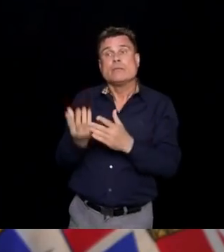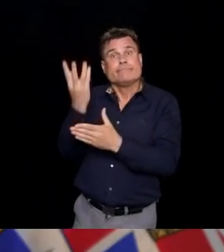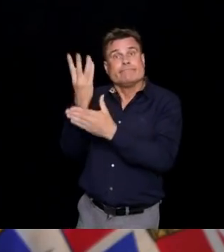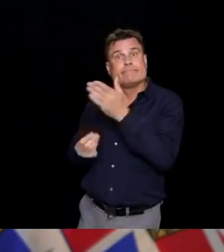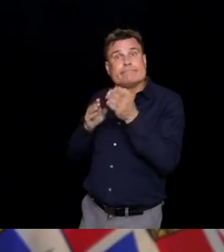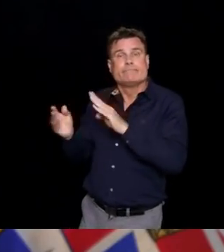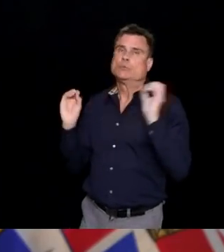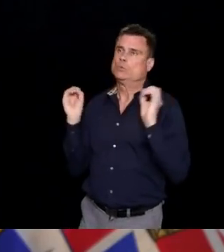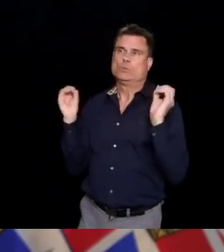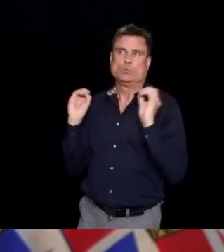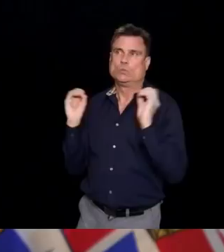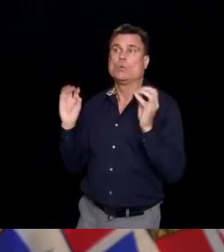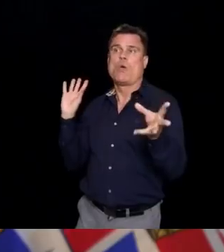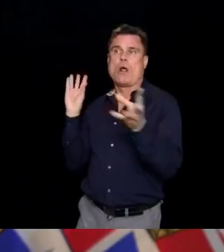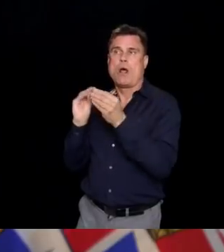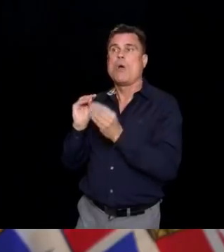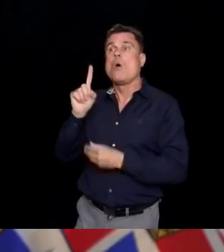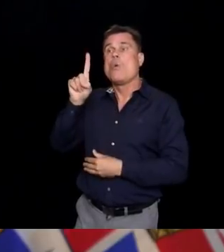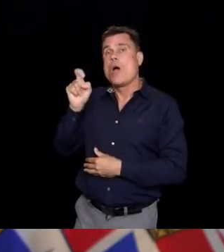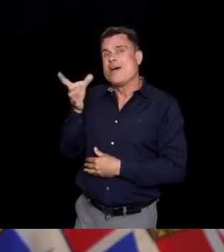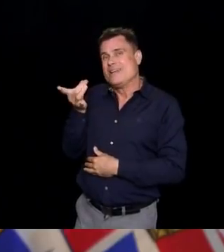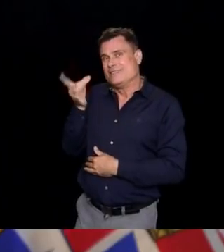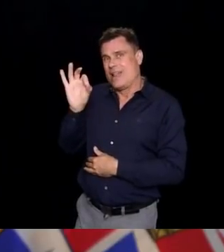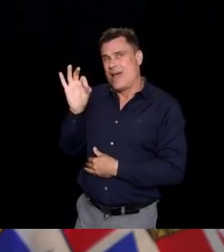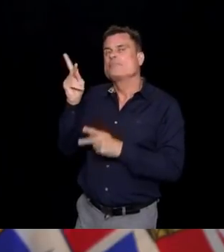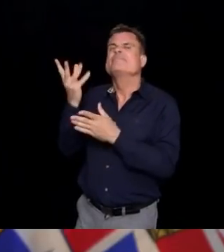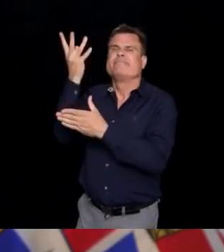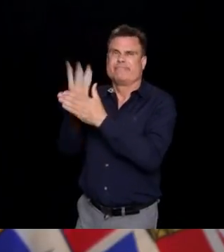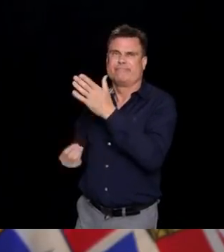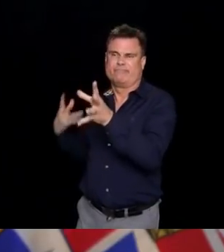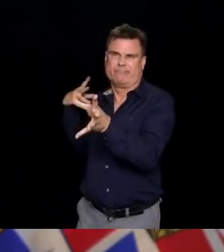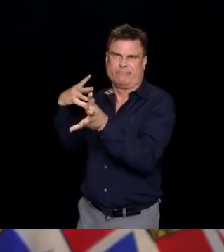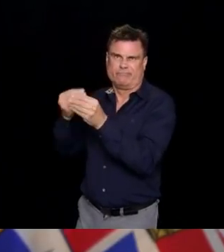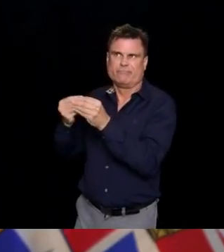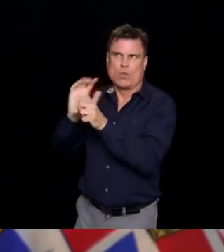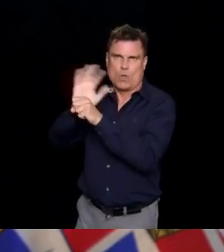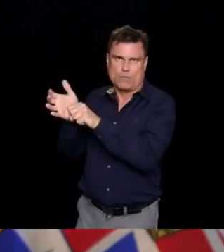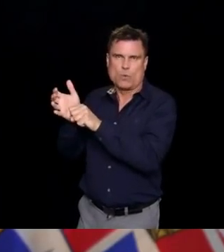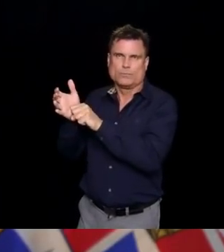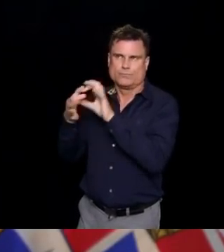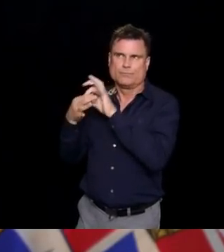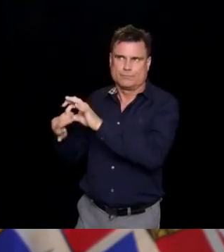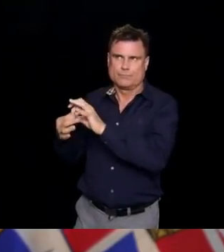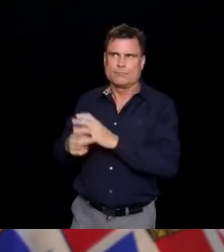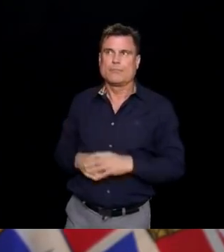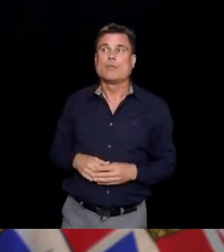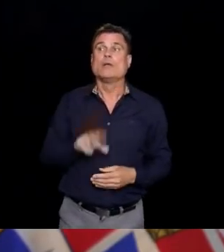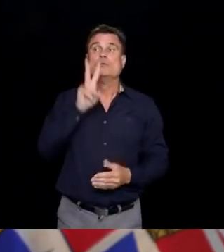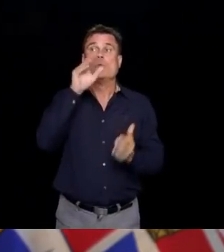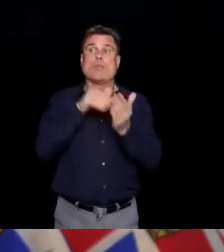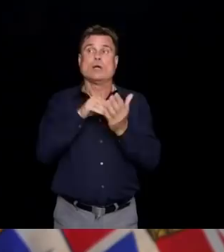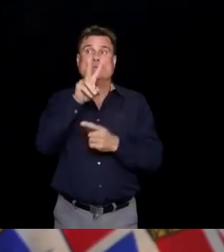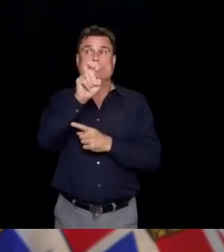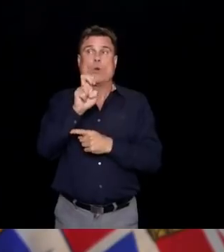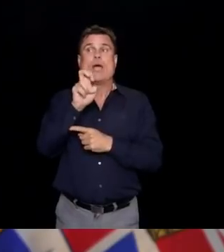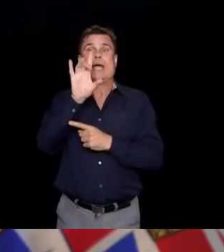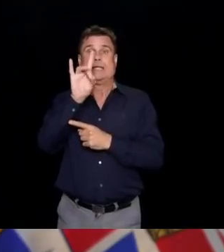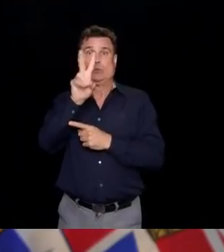but our total remains at 189 people who have died from COVID-19. And we have 2802 people you are now fully recovered. There has been however